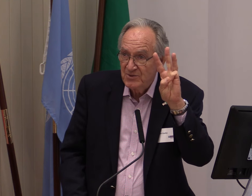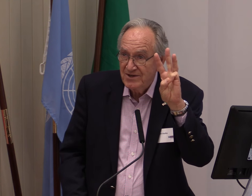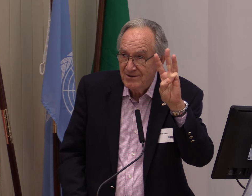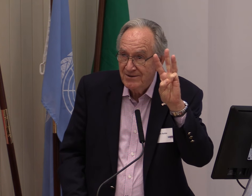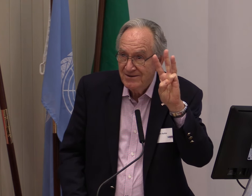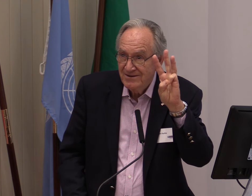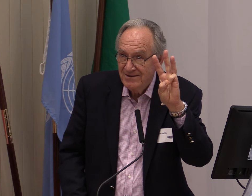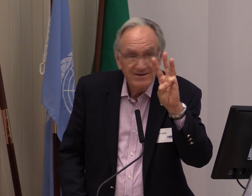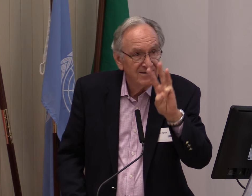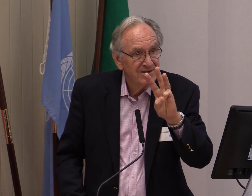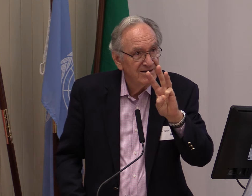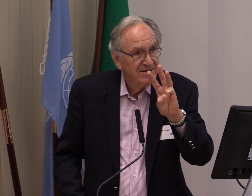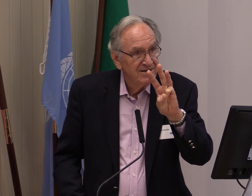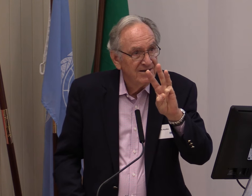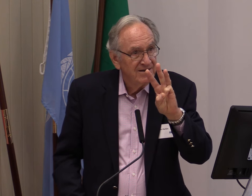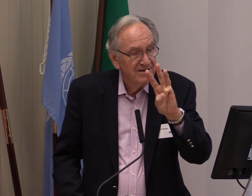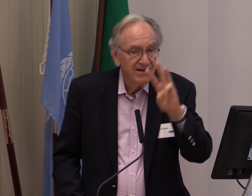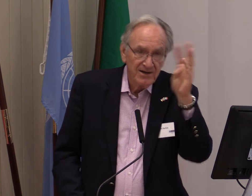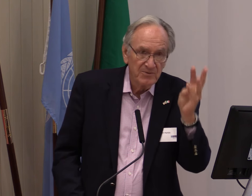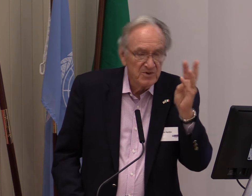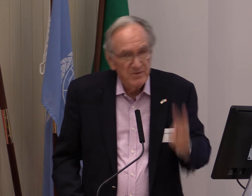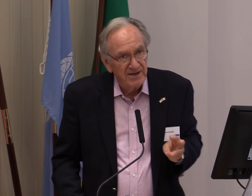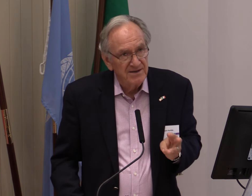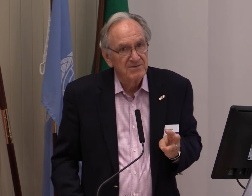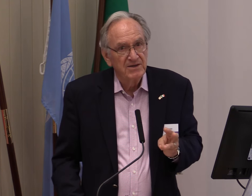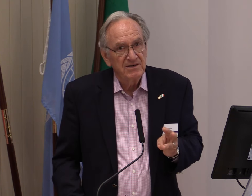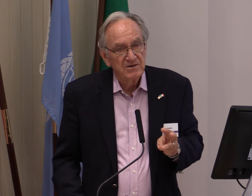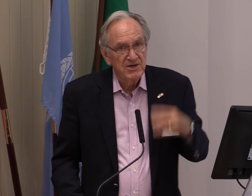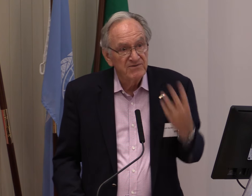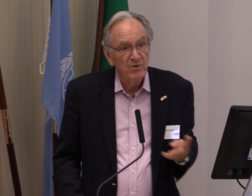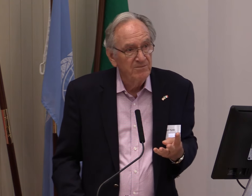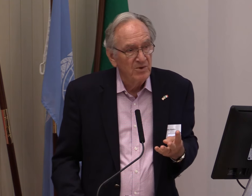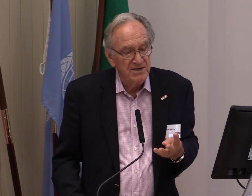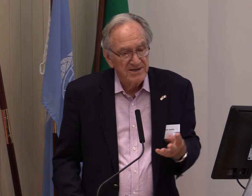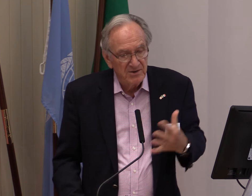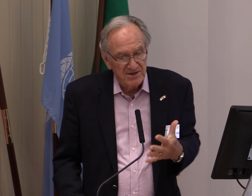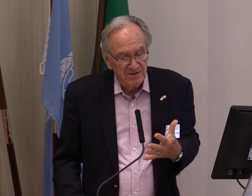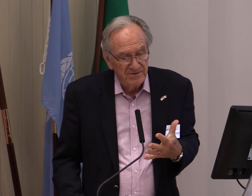to work there. And another person without disabilities, so she has four employees and